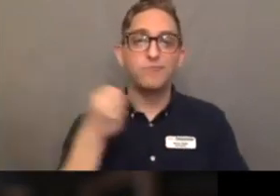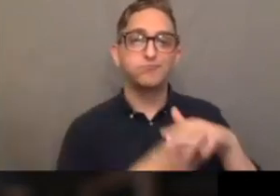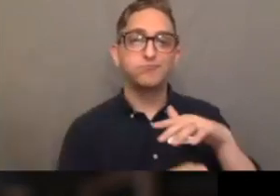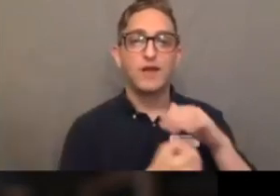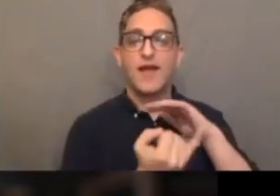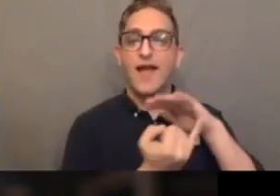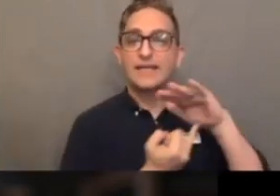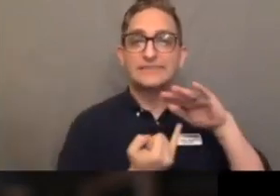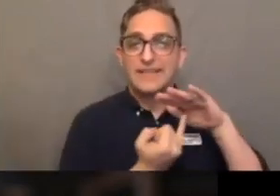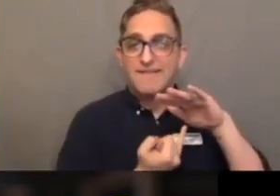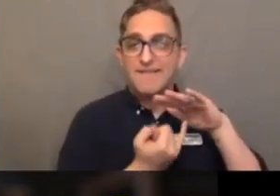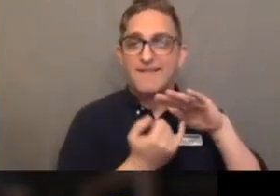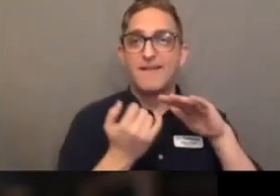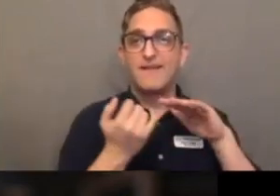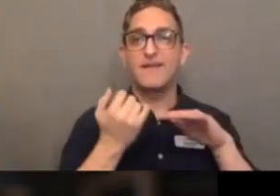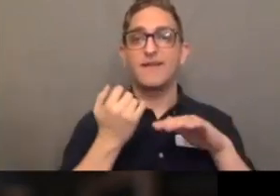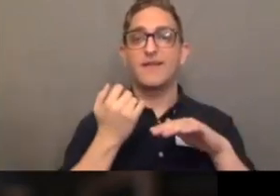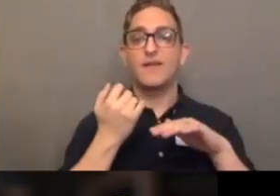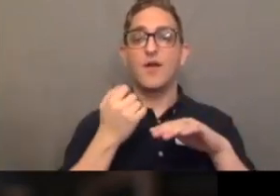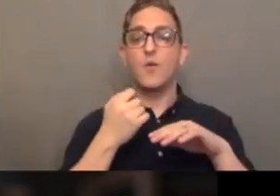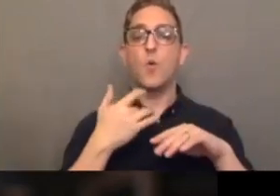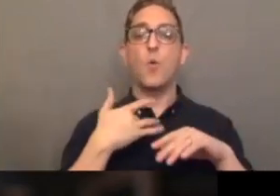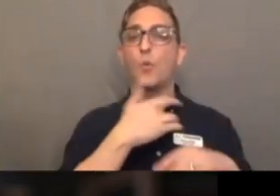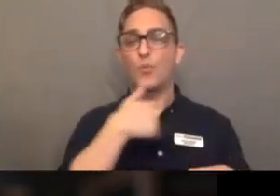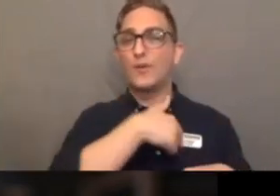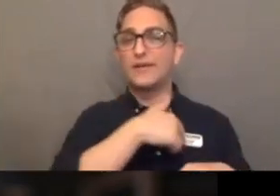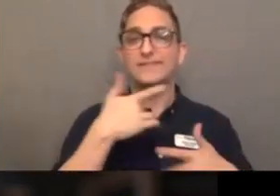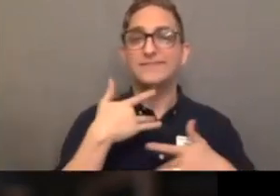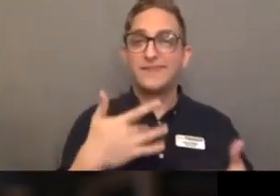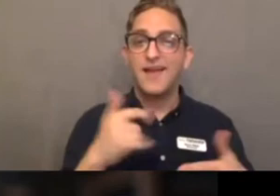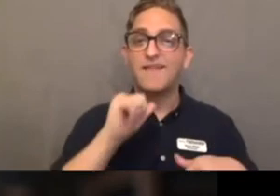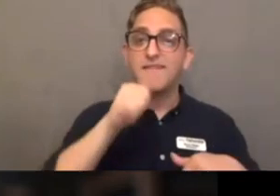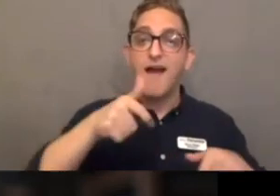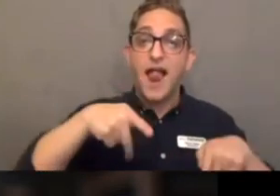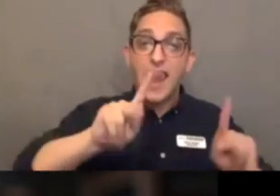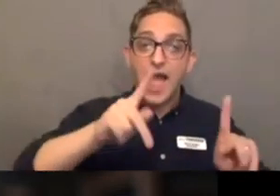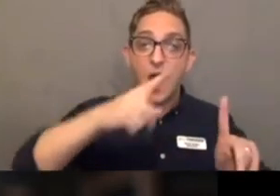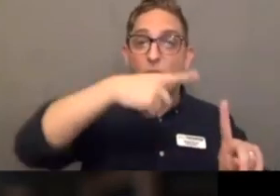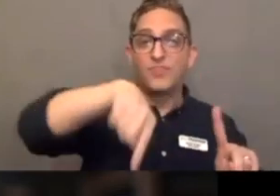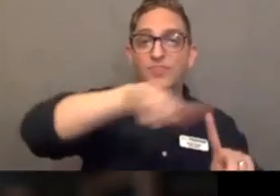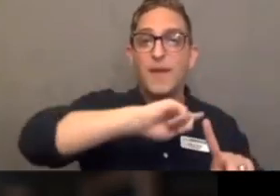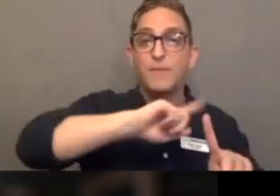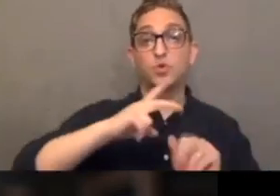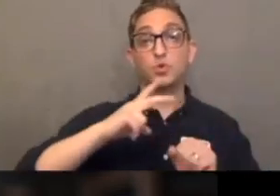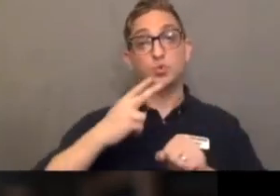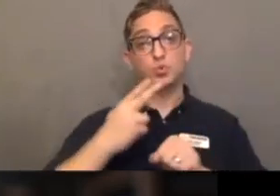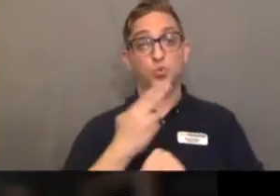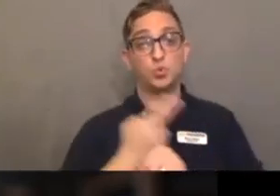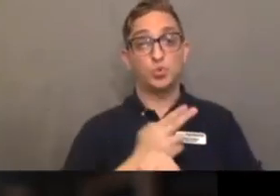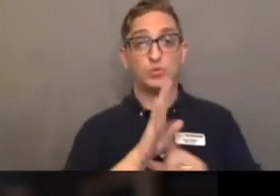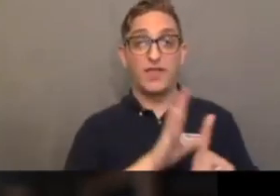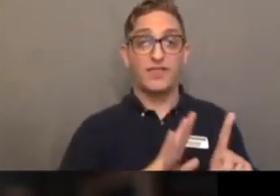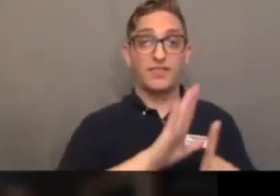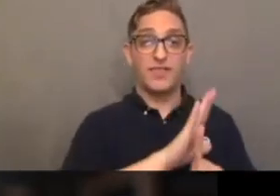from exercising that empathy. We take our devs and lock them up in their cubicles, don't